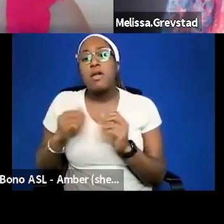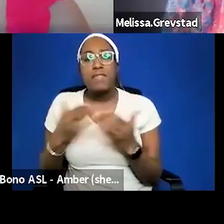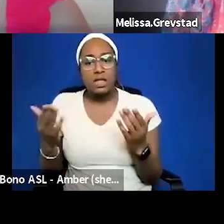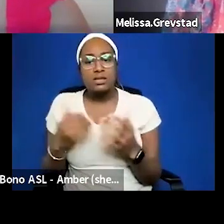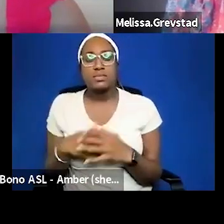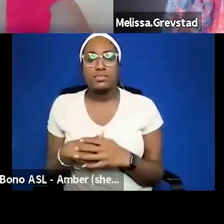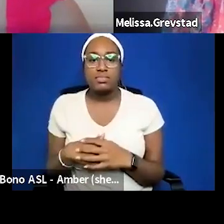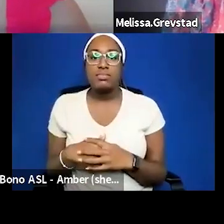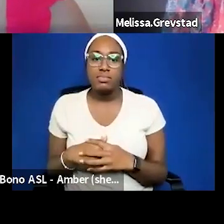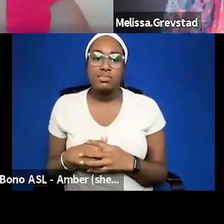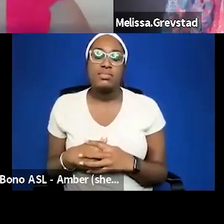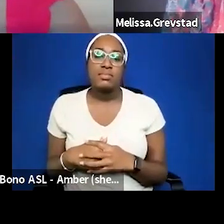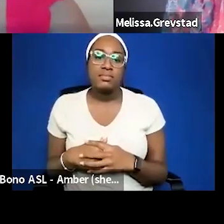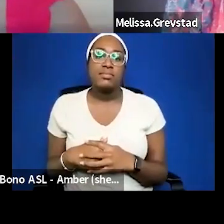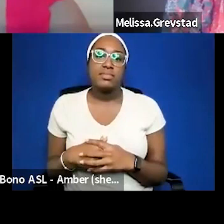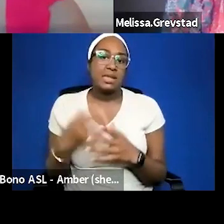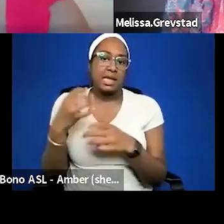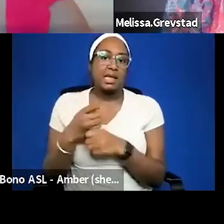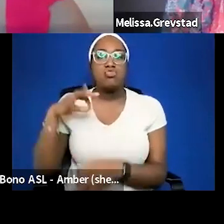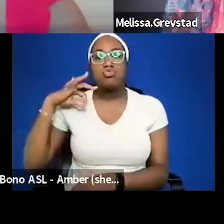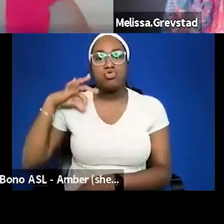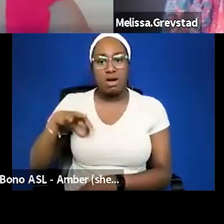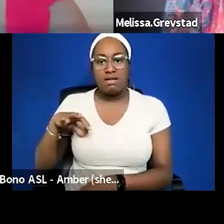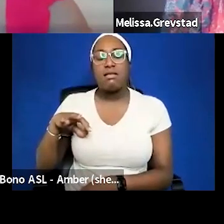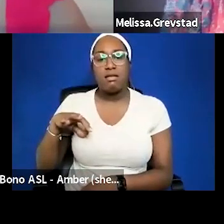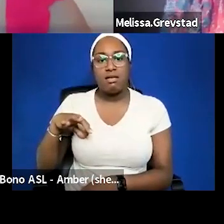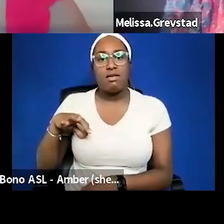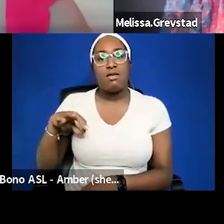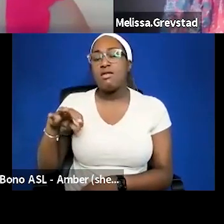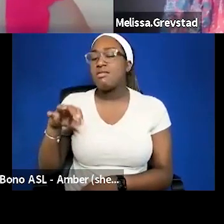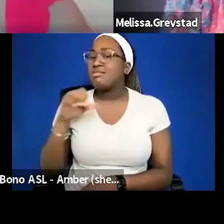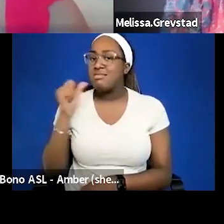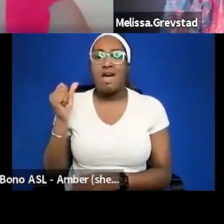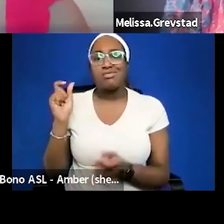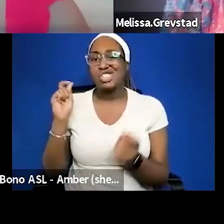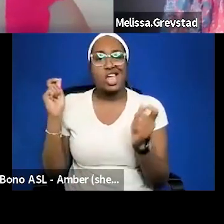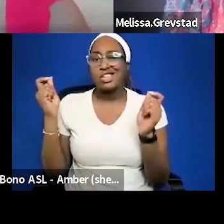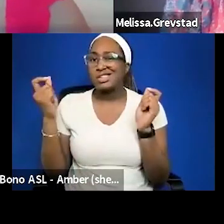and get credit for not making much change or supporting the people who are.